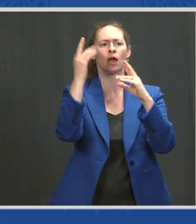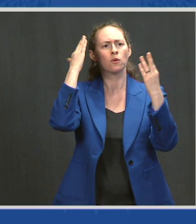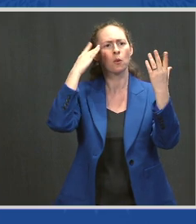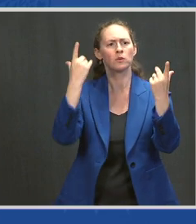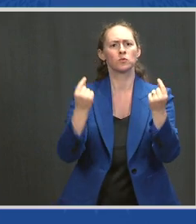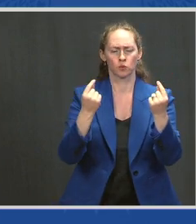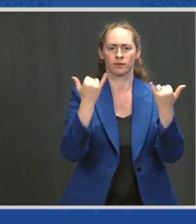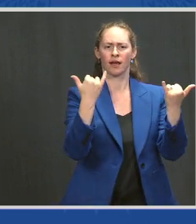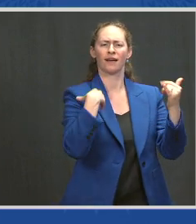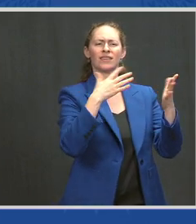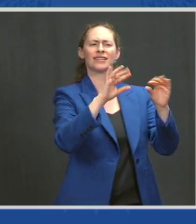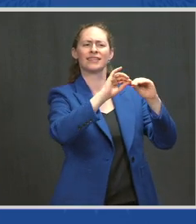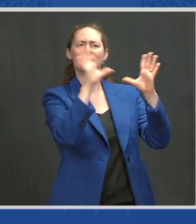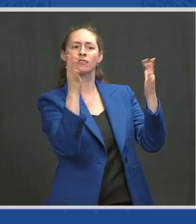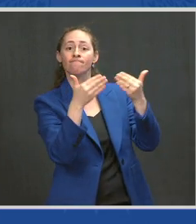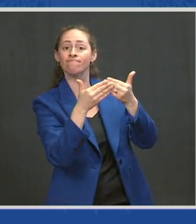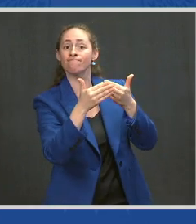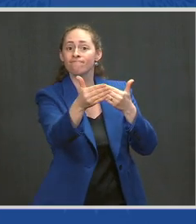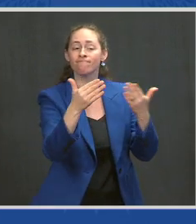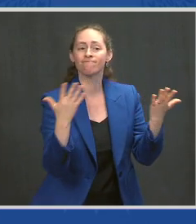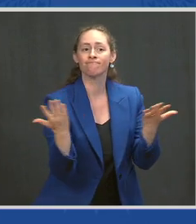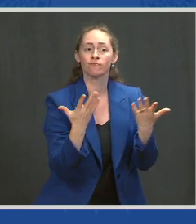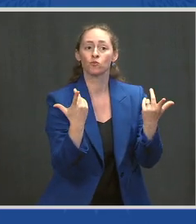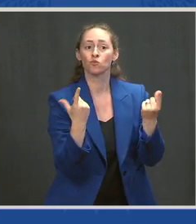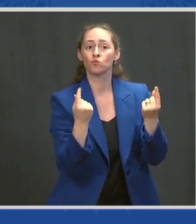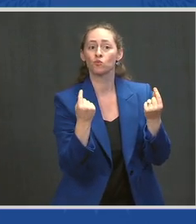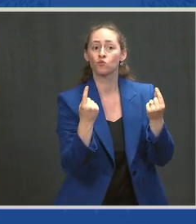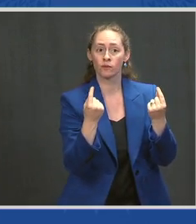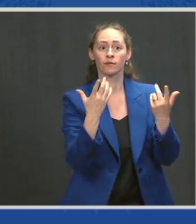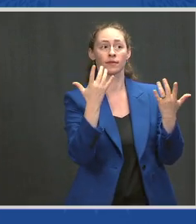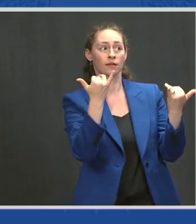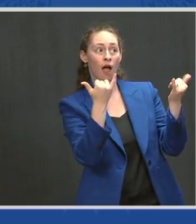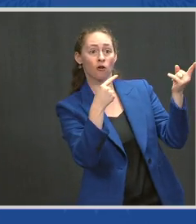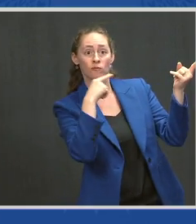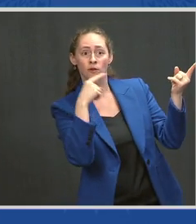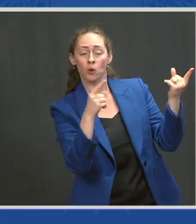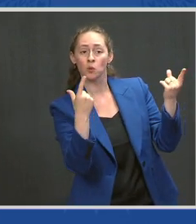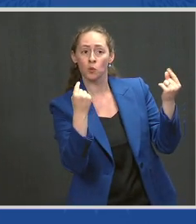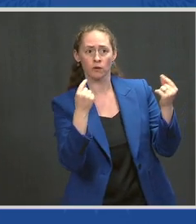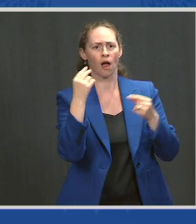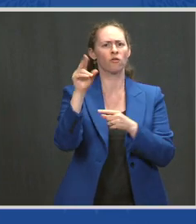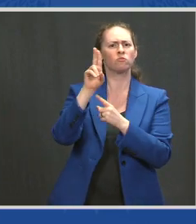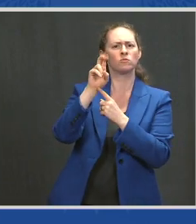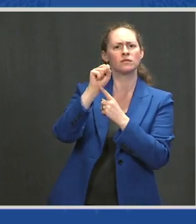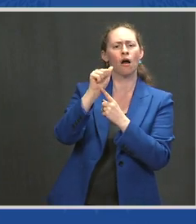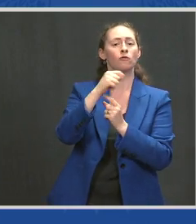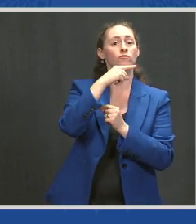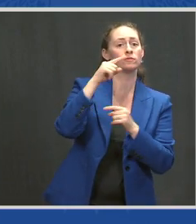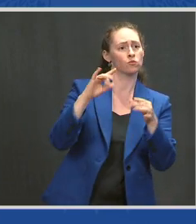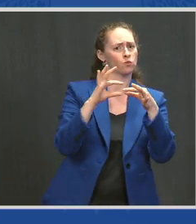on how we intend to deal with Russia and the U.S.-Russia relationship. There's more work ahead.